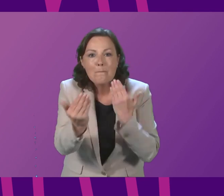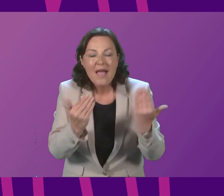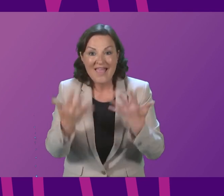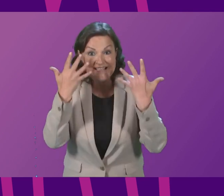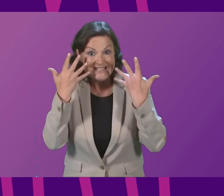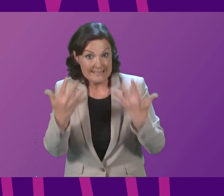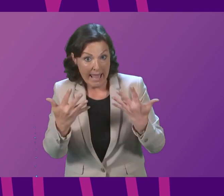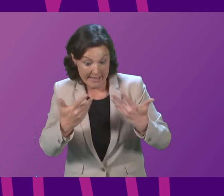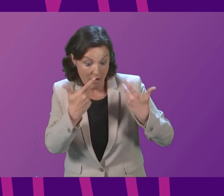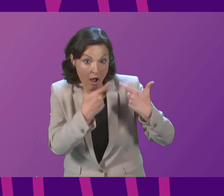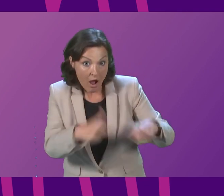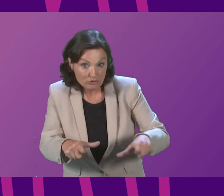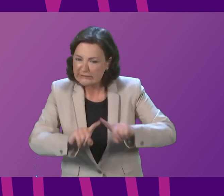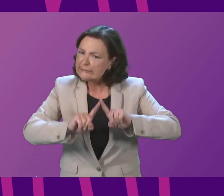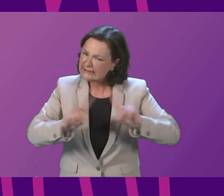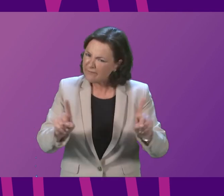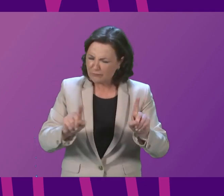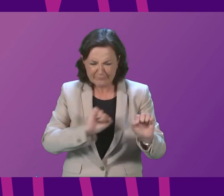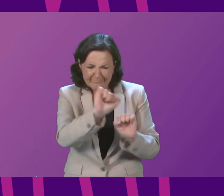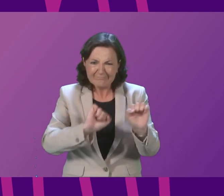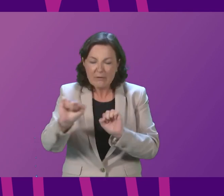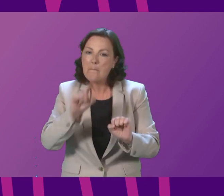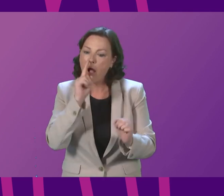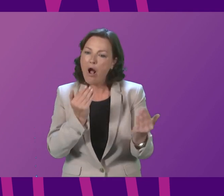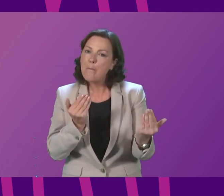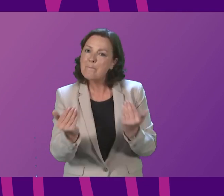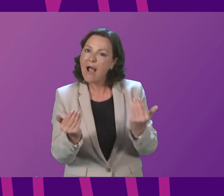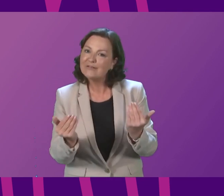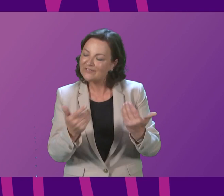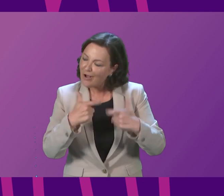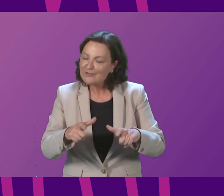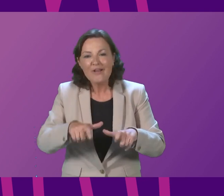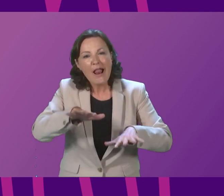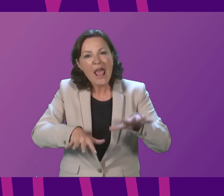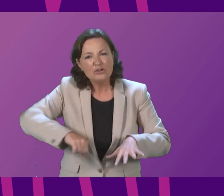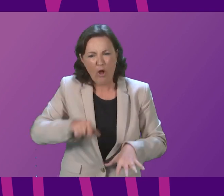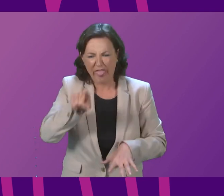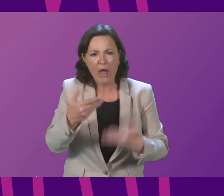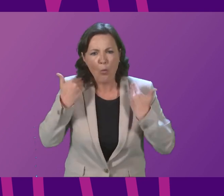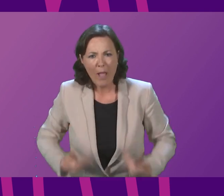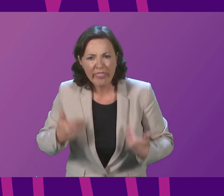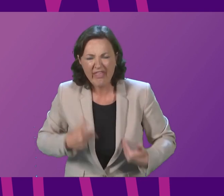all independent—are compared with Scotland, they are wealthier, they are fairer and they